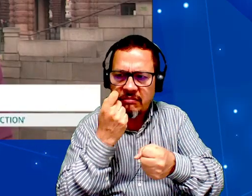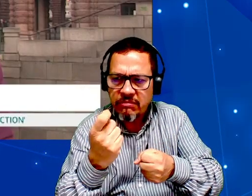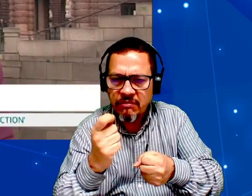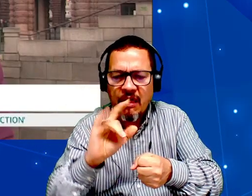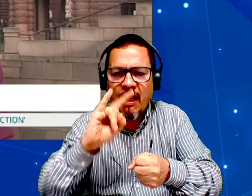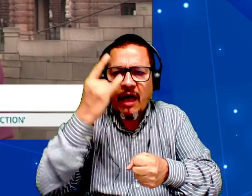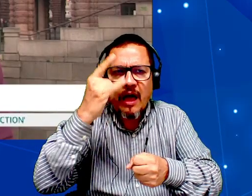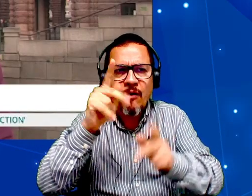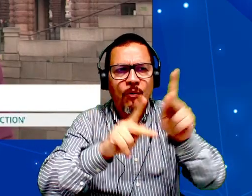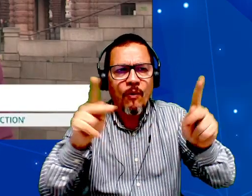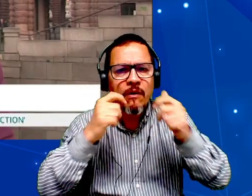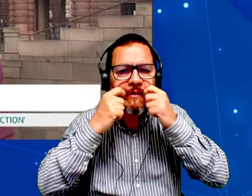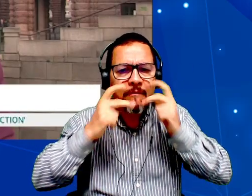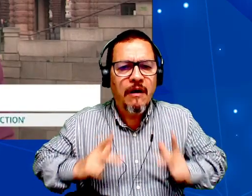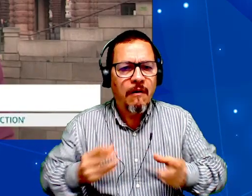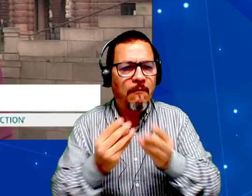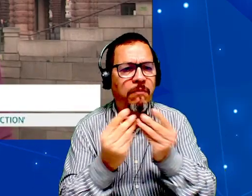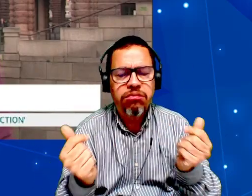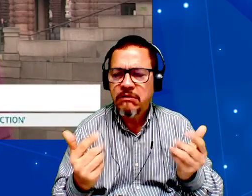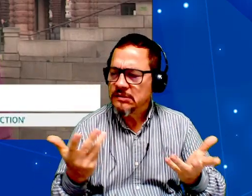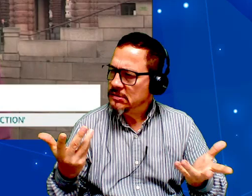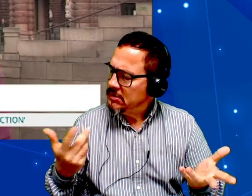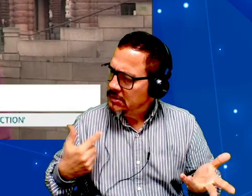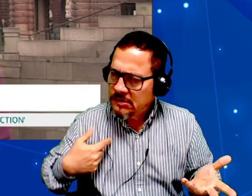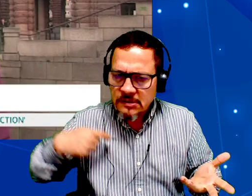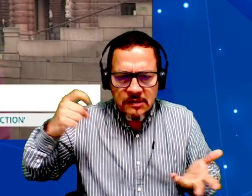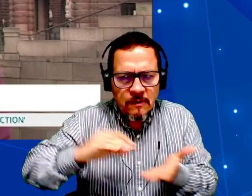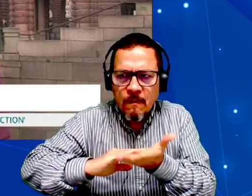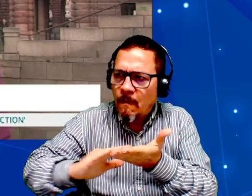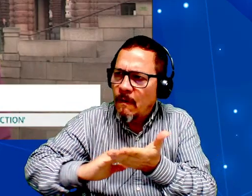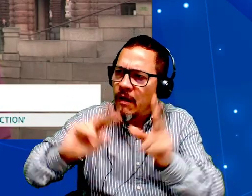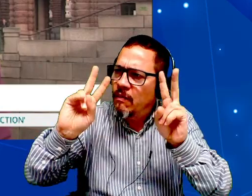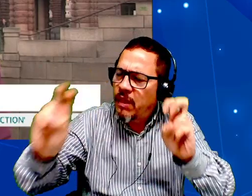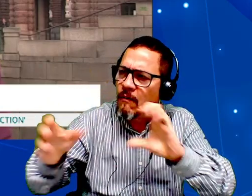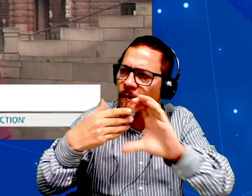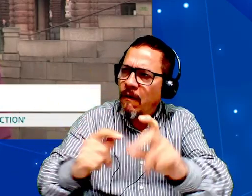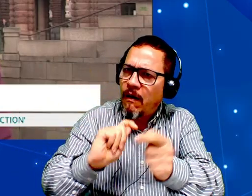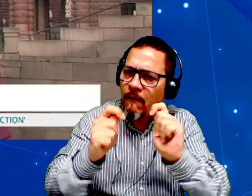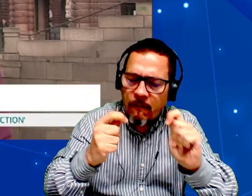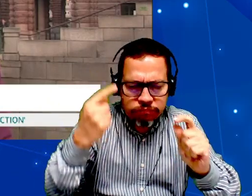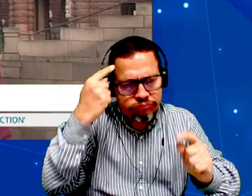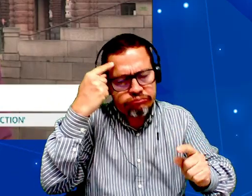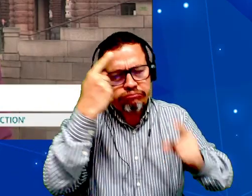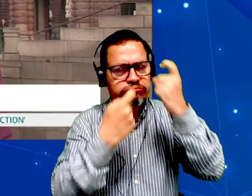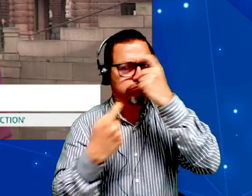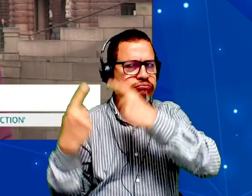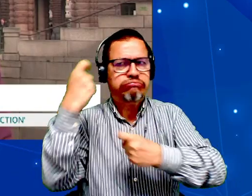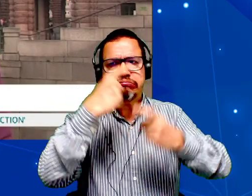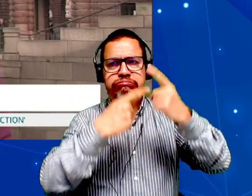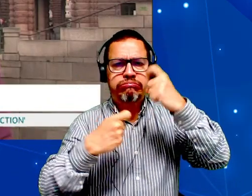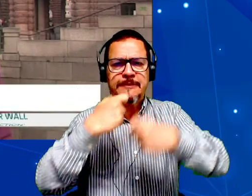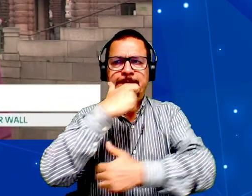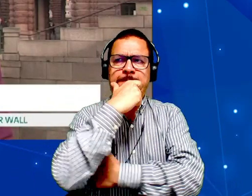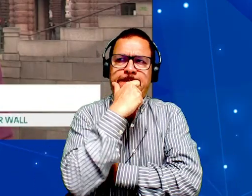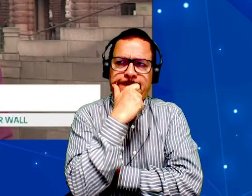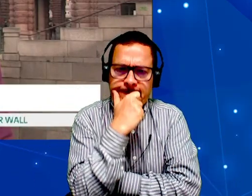wasn't our first priority, and we weren't talking about it that much. So I became interested in it,